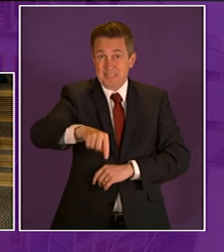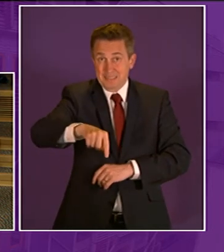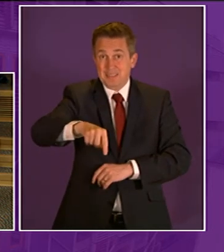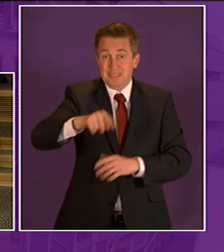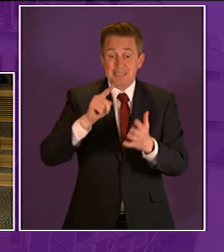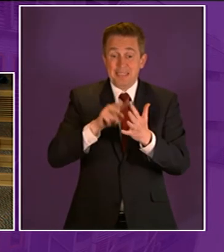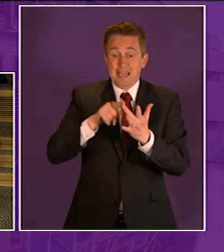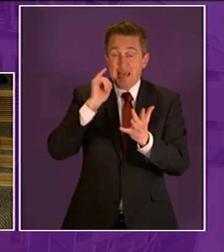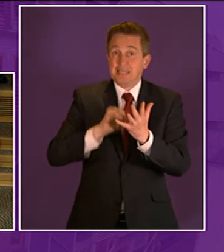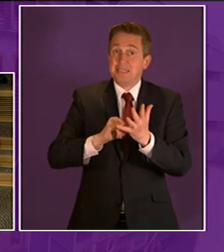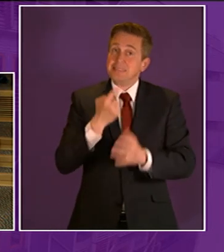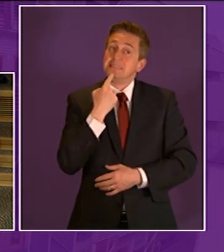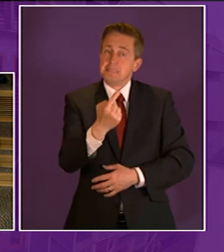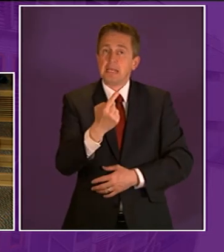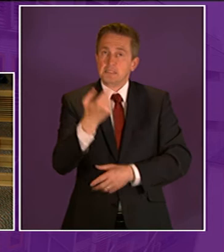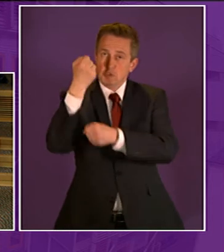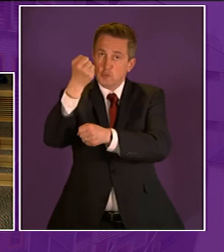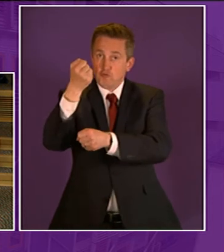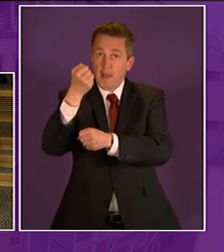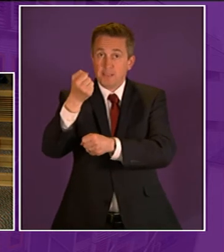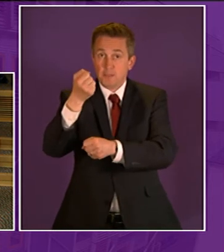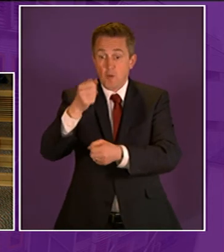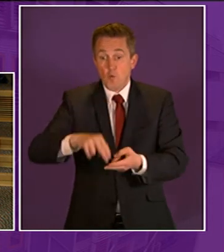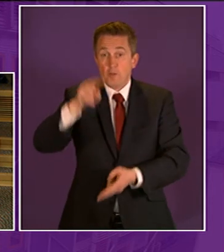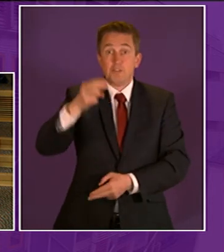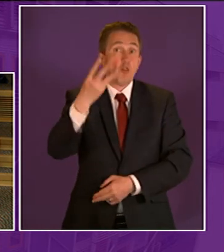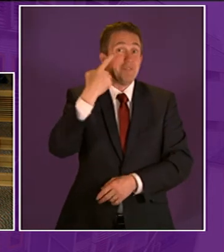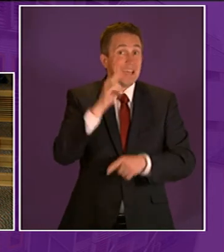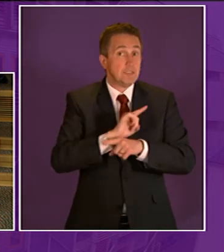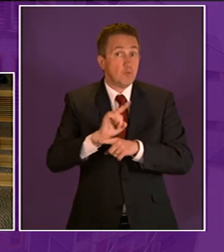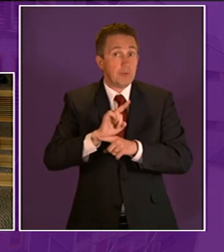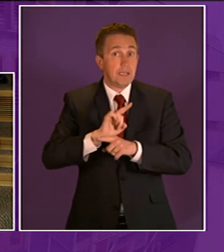The EIS plans to escalate the action to three strike days a week until the beginning of next month.